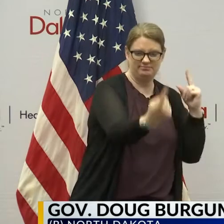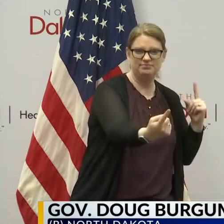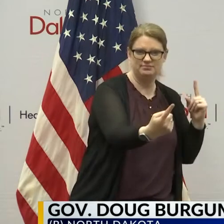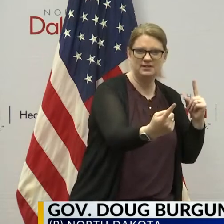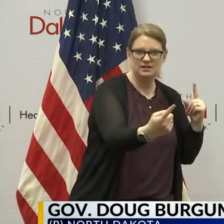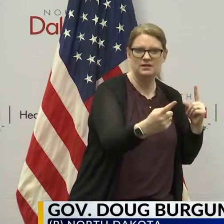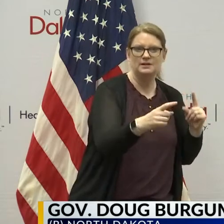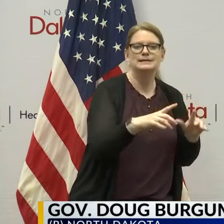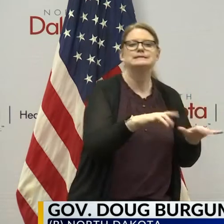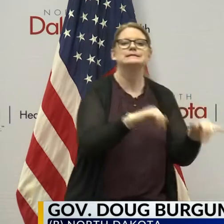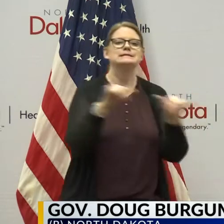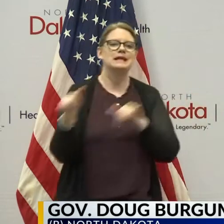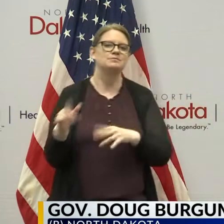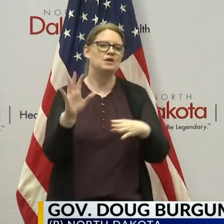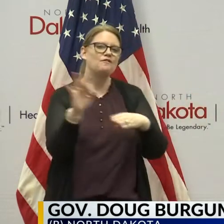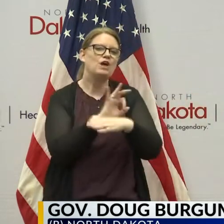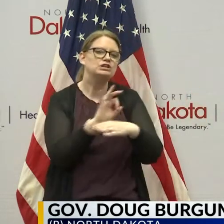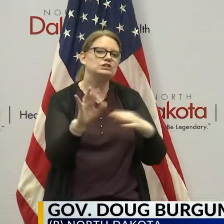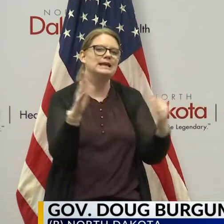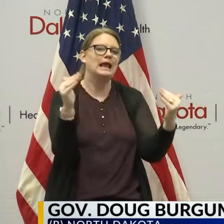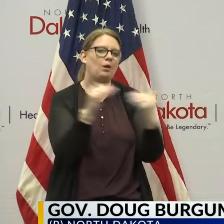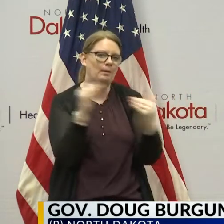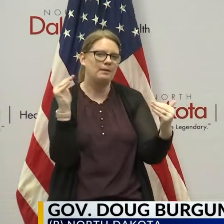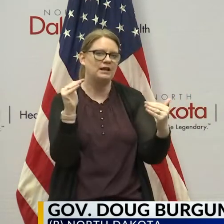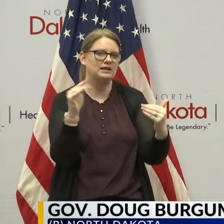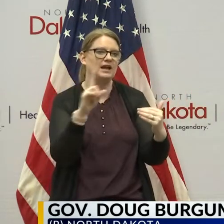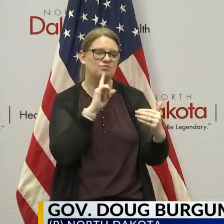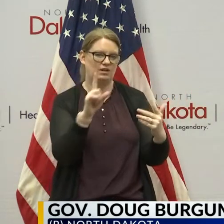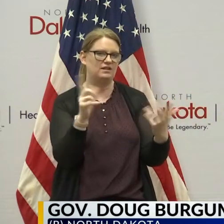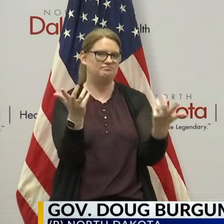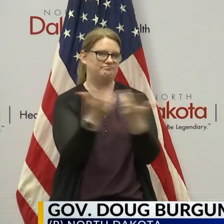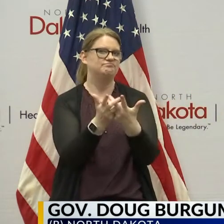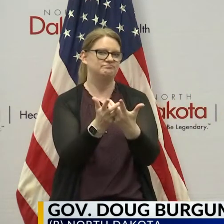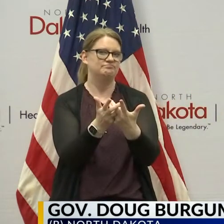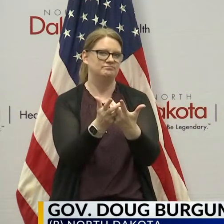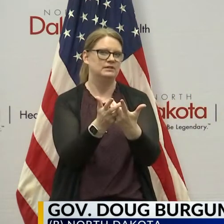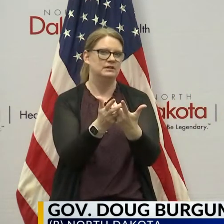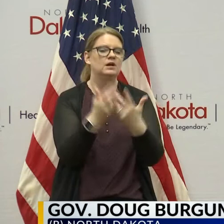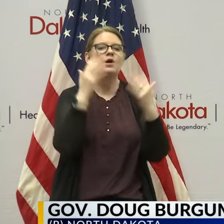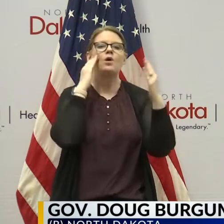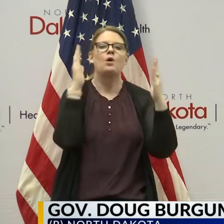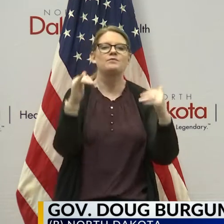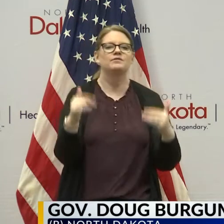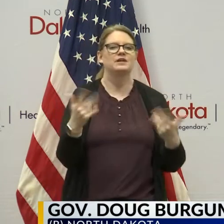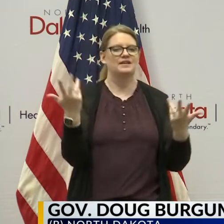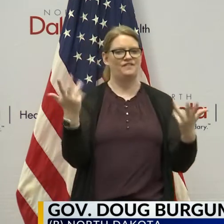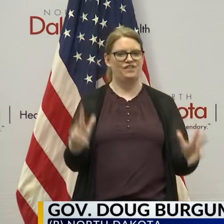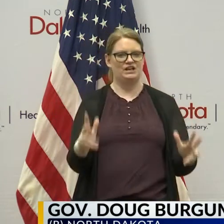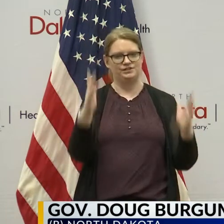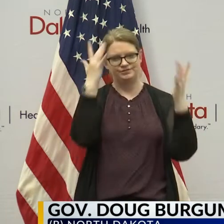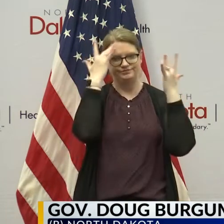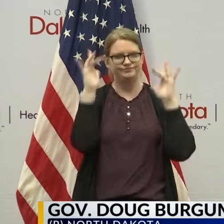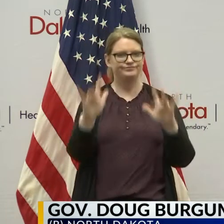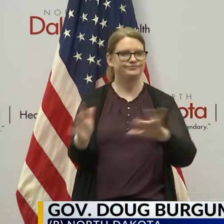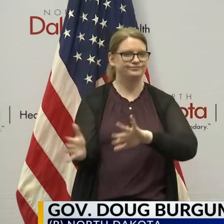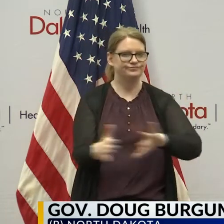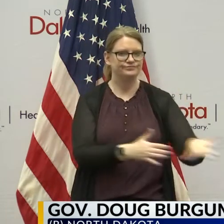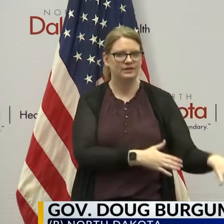THEY HAVE IN PLACE A LOT OF THINGS THAT ARE TOTALLY COMPATIBLE TO WHAT EVERYBODY ELSE IS DOING. KEY OPERATIONAL WORDS FUNCTIONALLY EQUIVALENT AND COMPATIBLE.